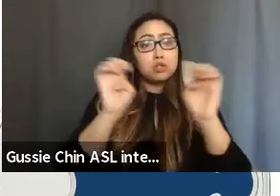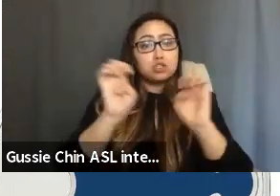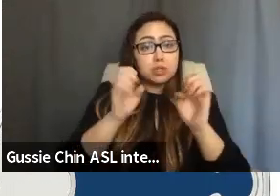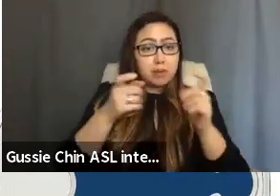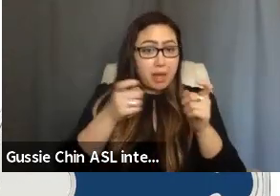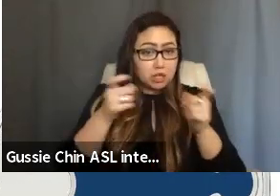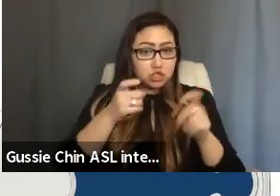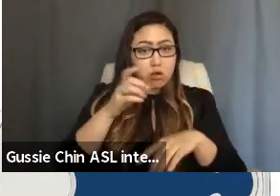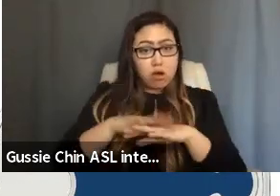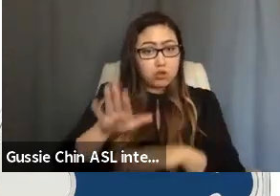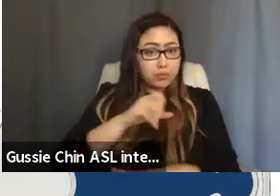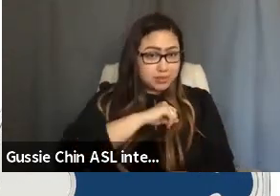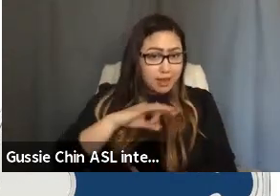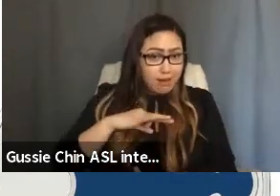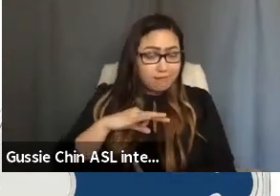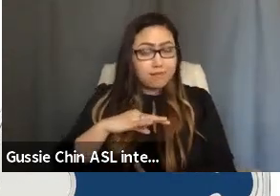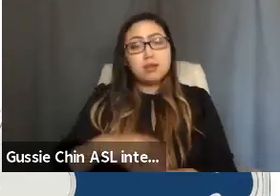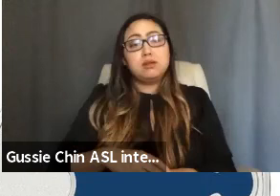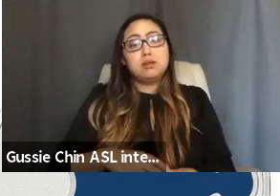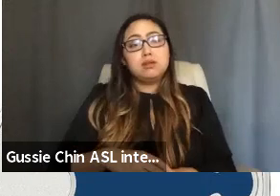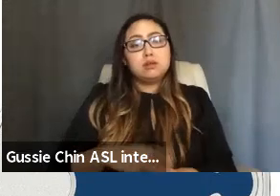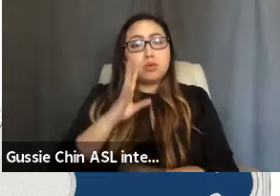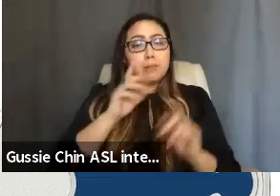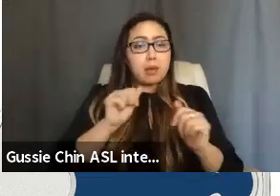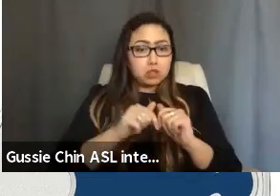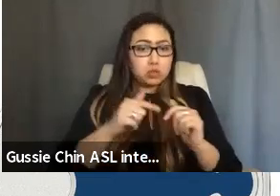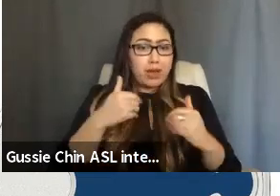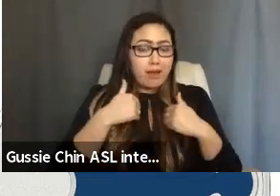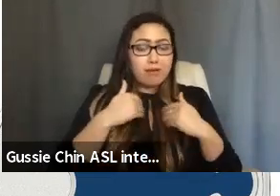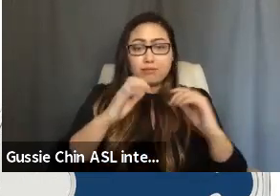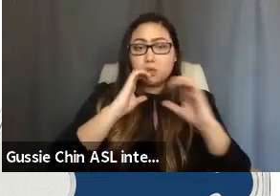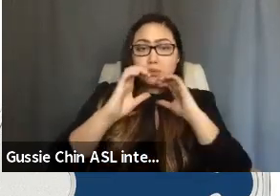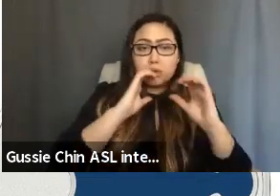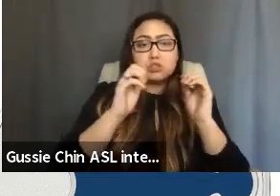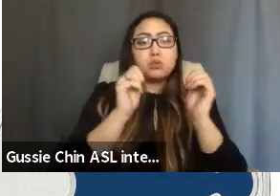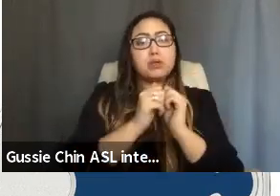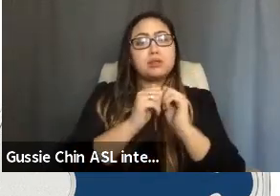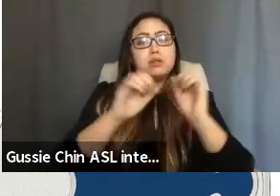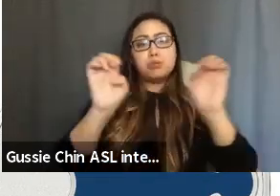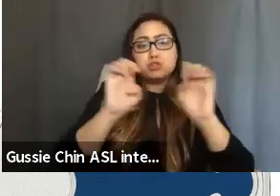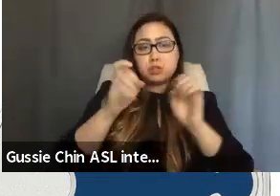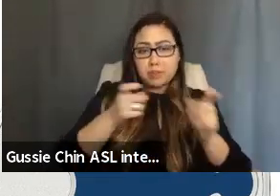on to their staff at that point to be able to have communications with the emergency management